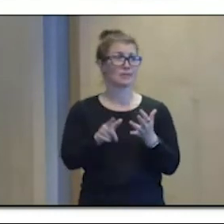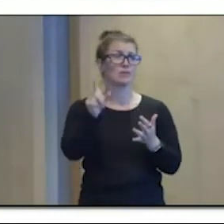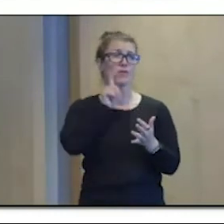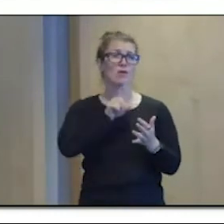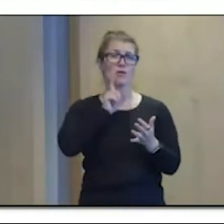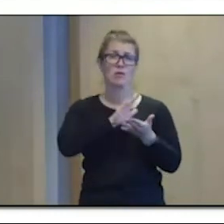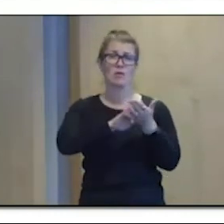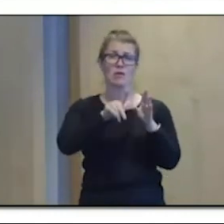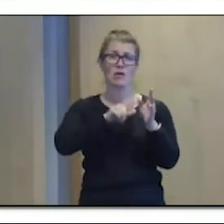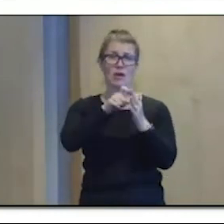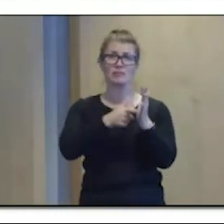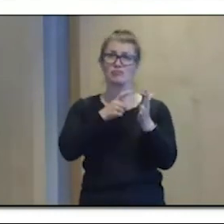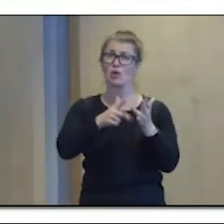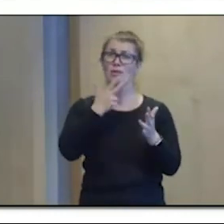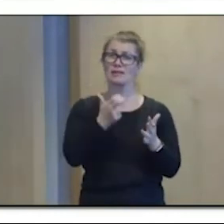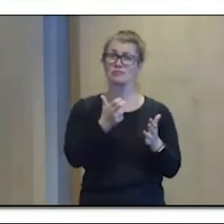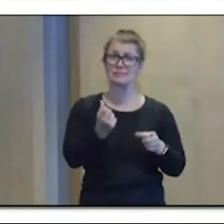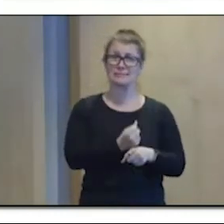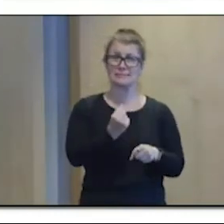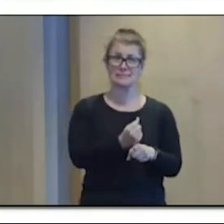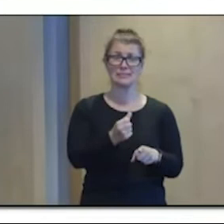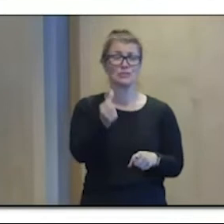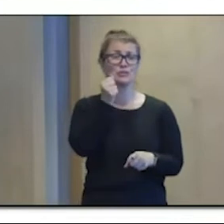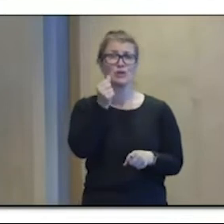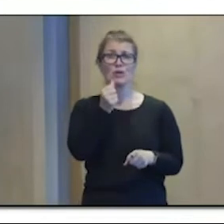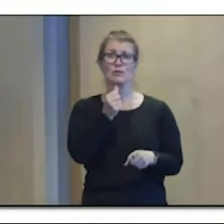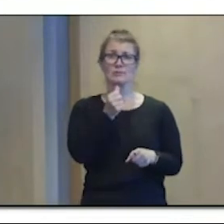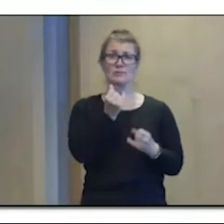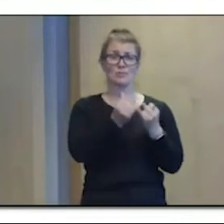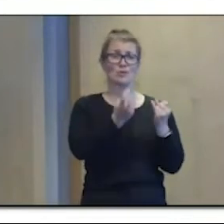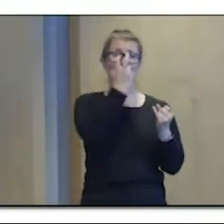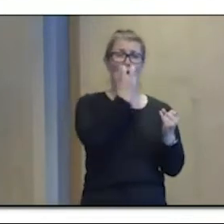I'm sure you all know this is our oldest low carbon generation. It's been around for a very